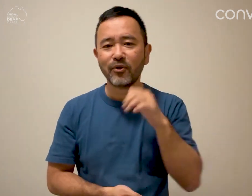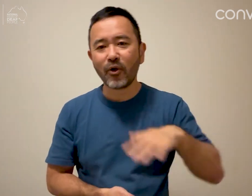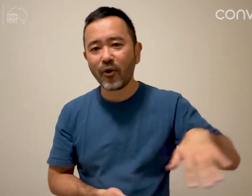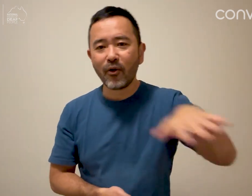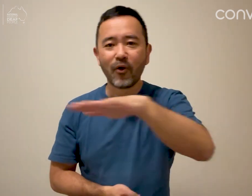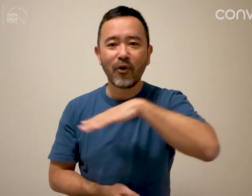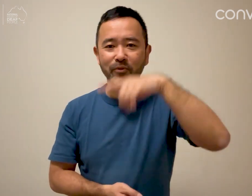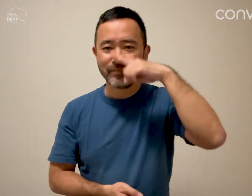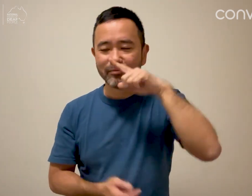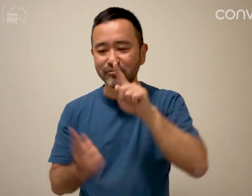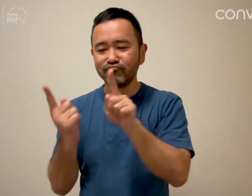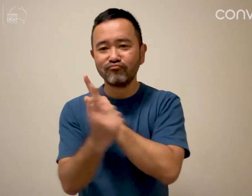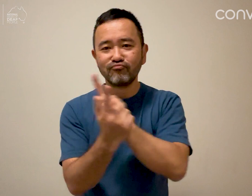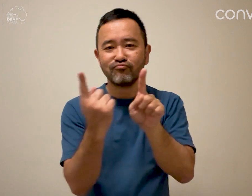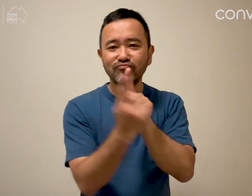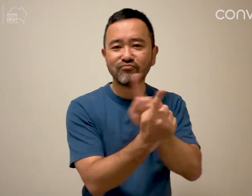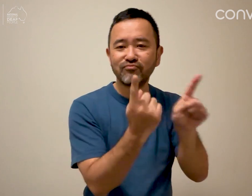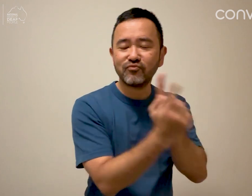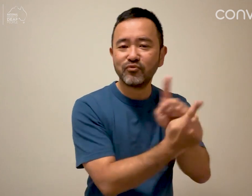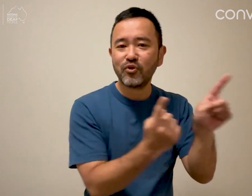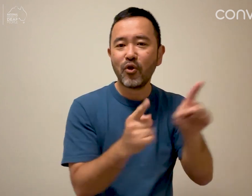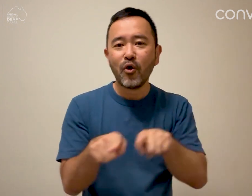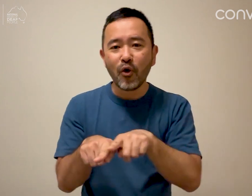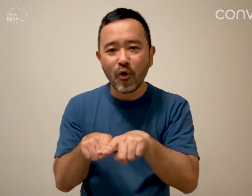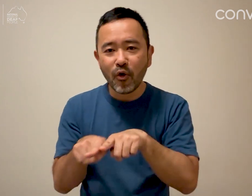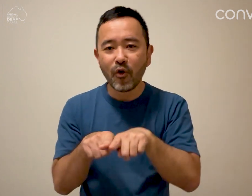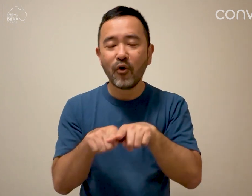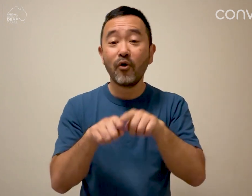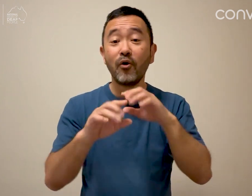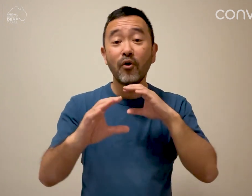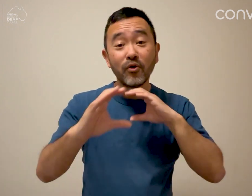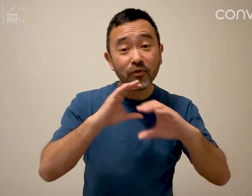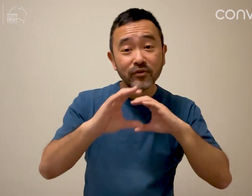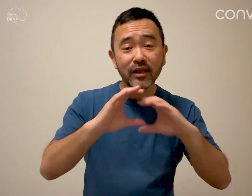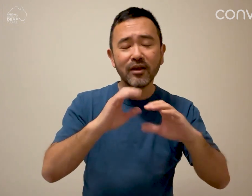We have to learn to communicate